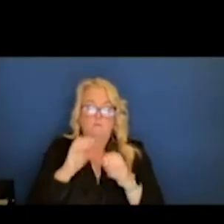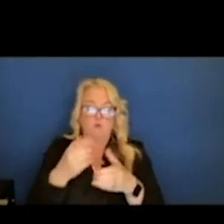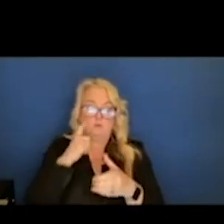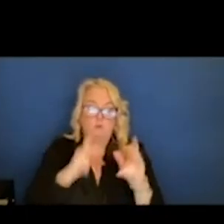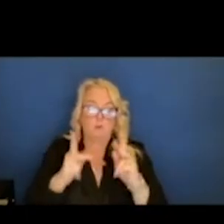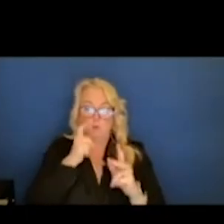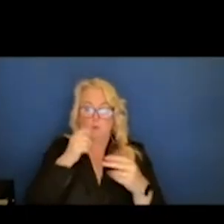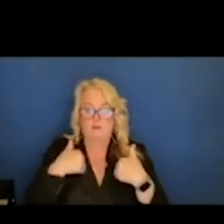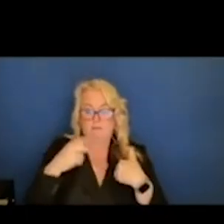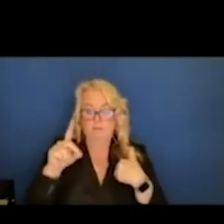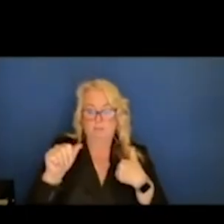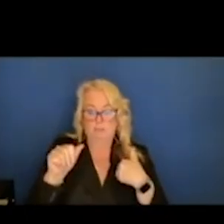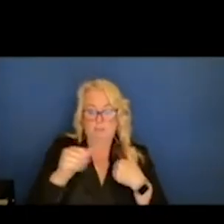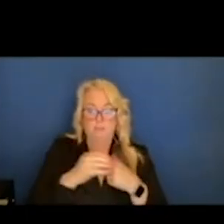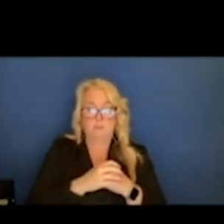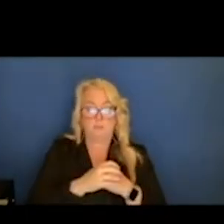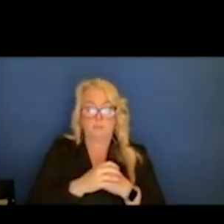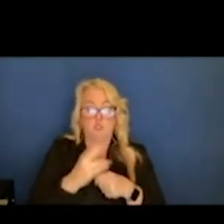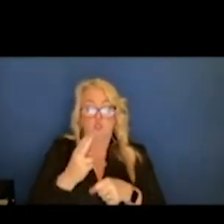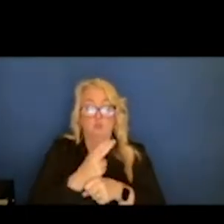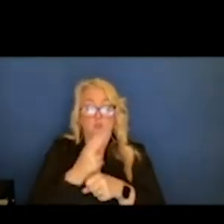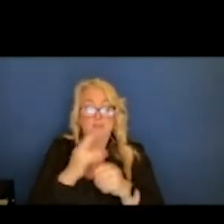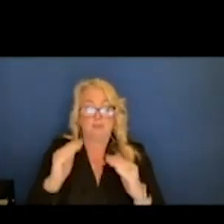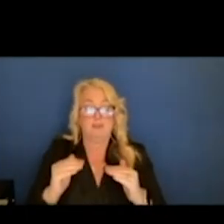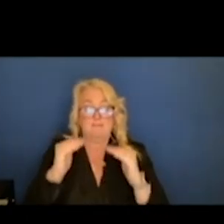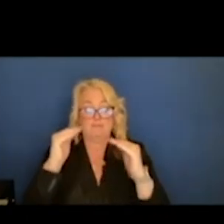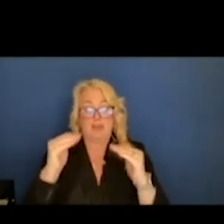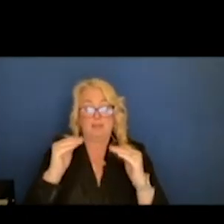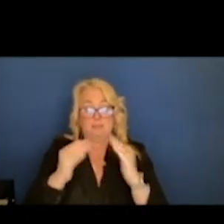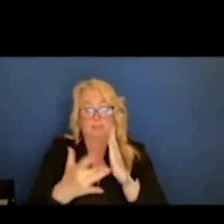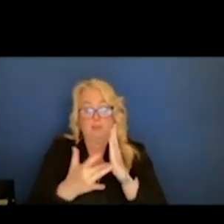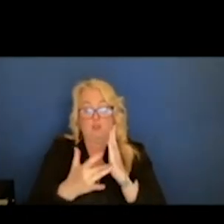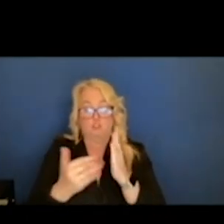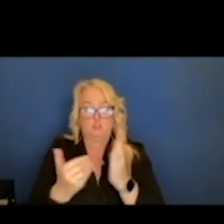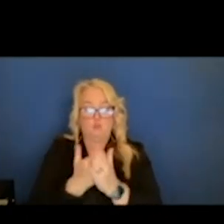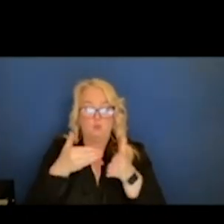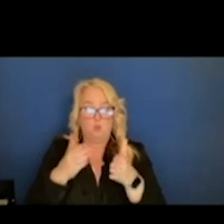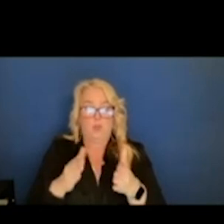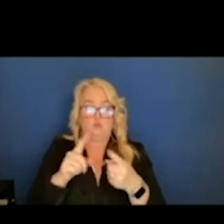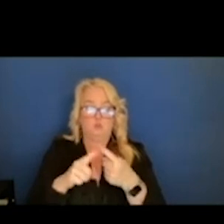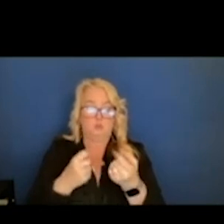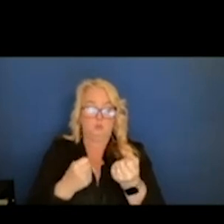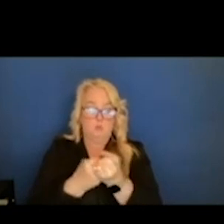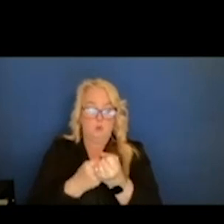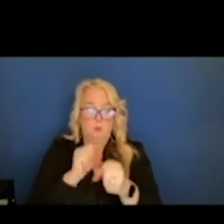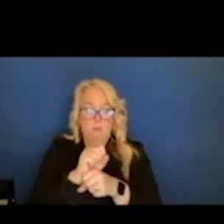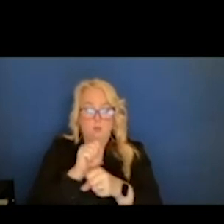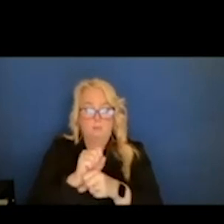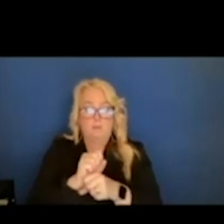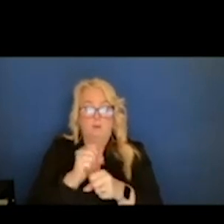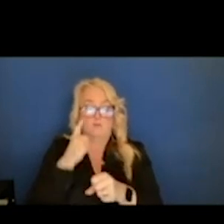disabilities. 2. Using advanced technology in new ways to support employment for individuals with